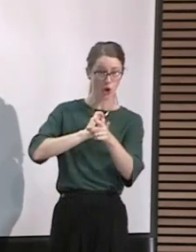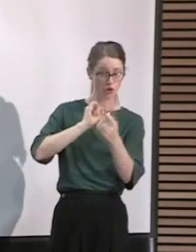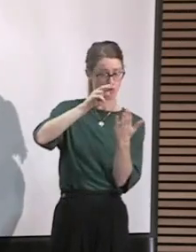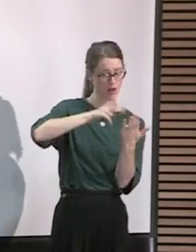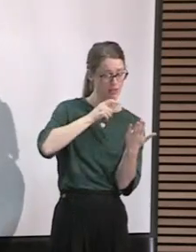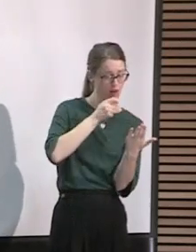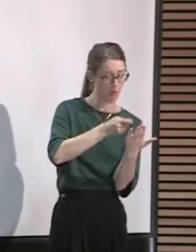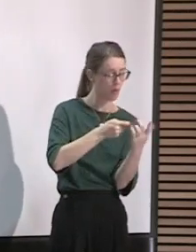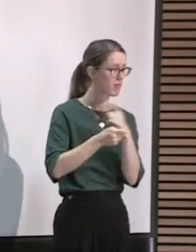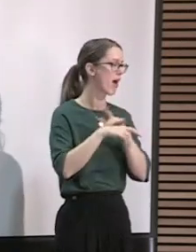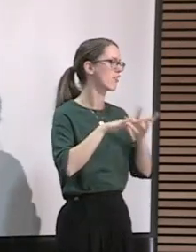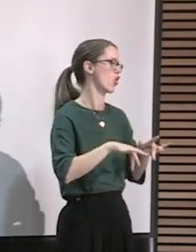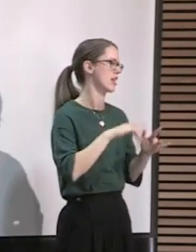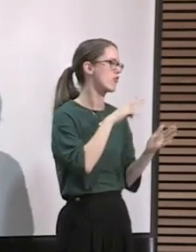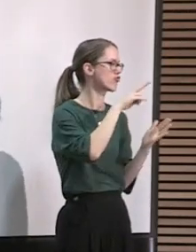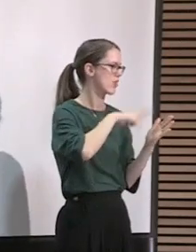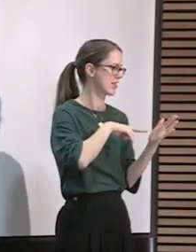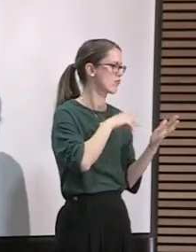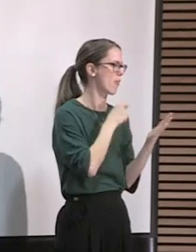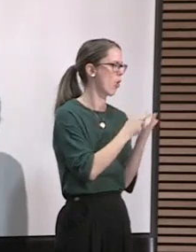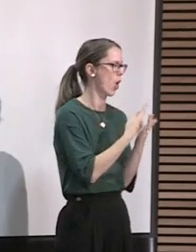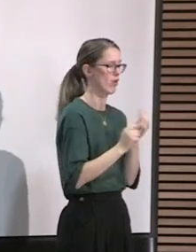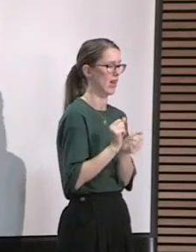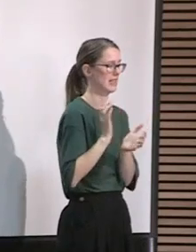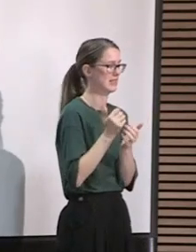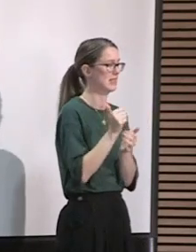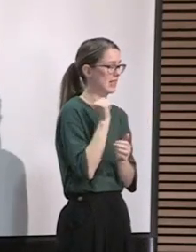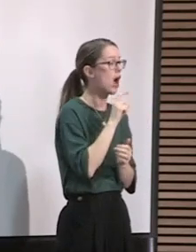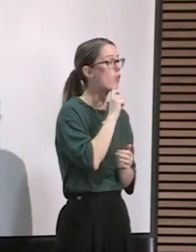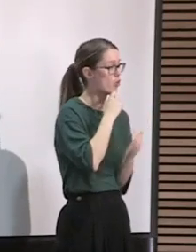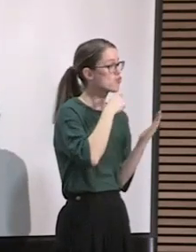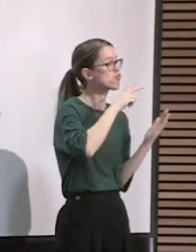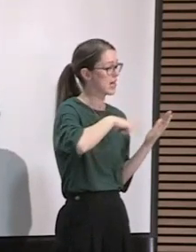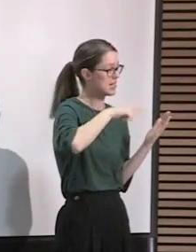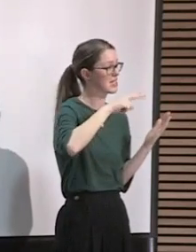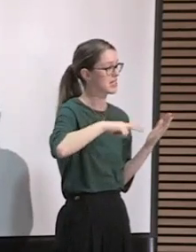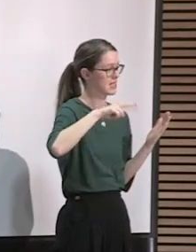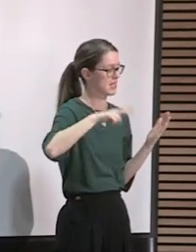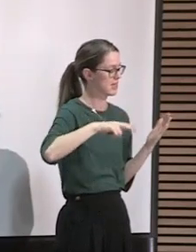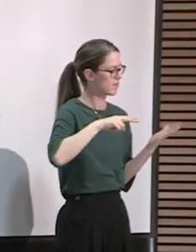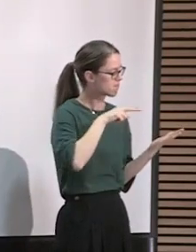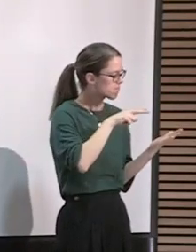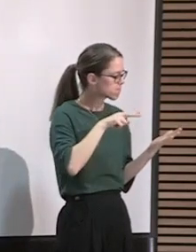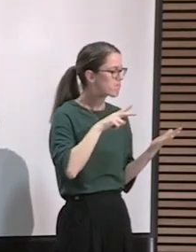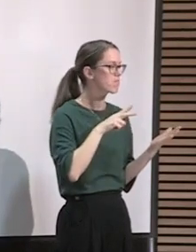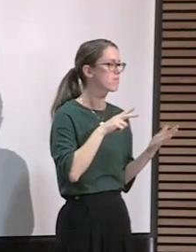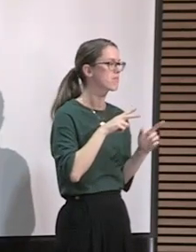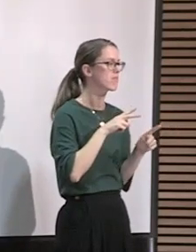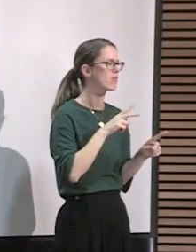needs that is not acceptable. Were you shocked with that report? Look, I haven't had a chance to read